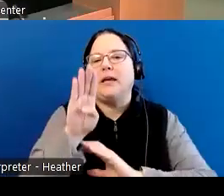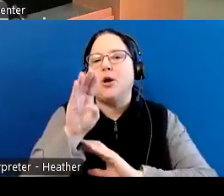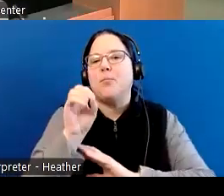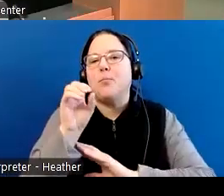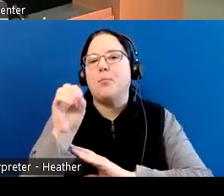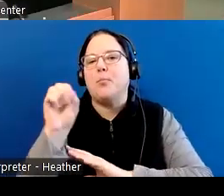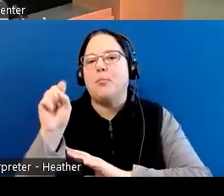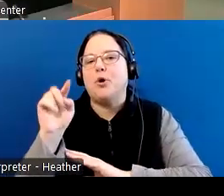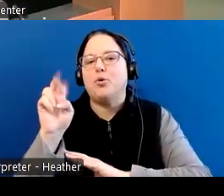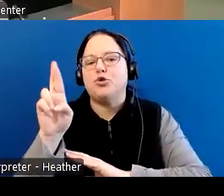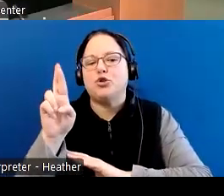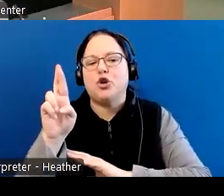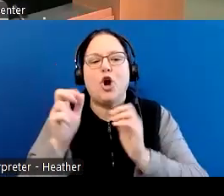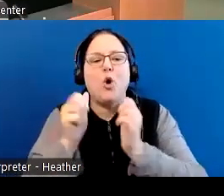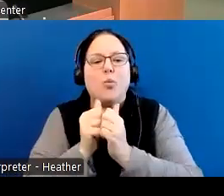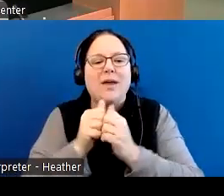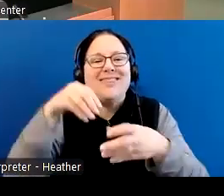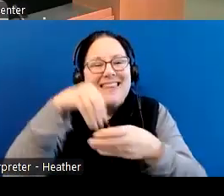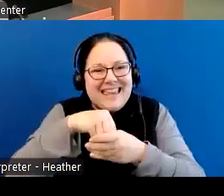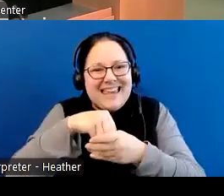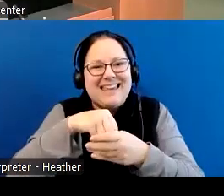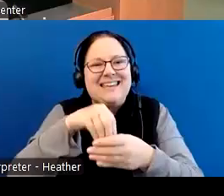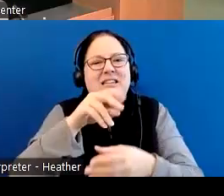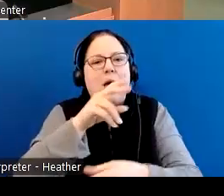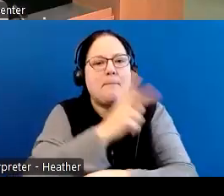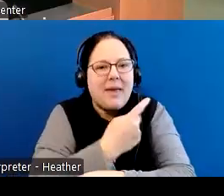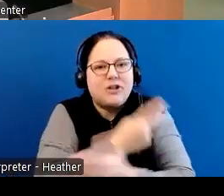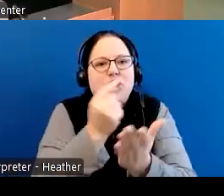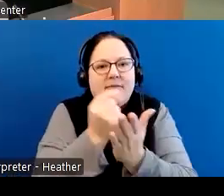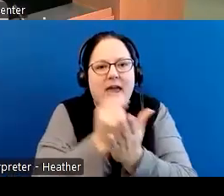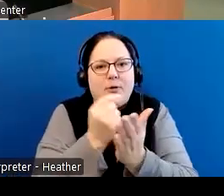therapists that saw the patient afterwards. Um so every kid that leaves inpatient obviously